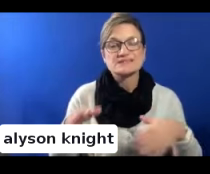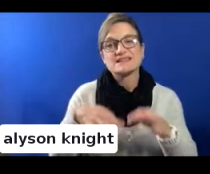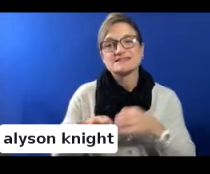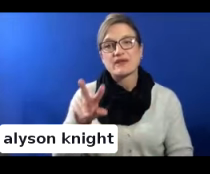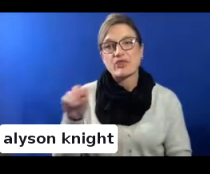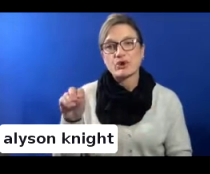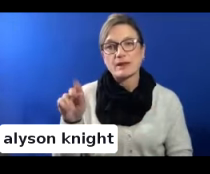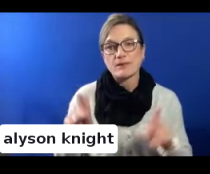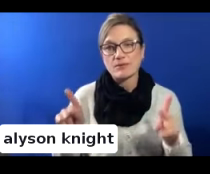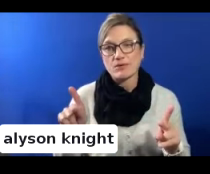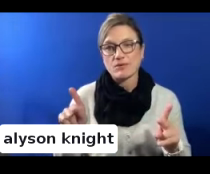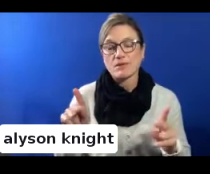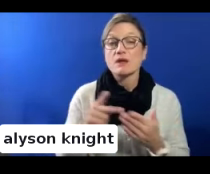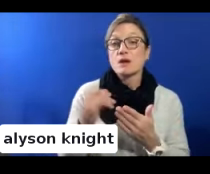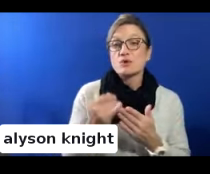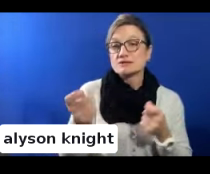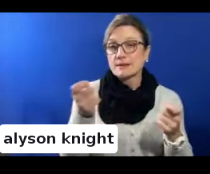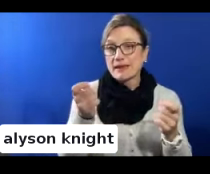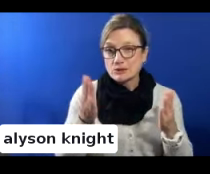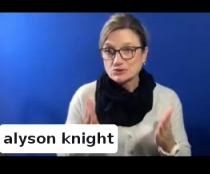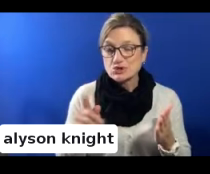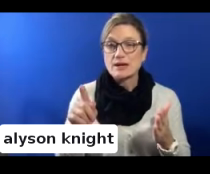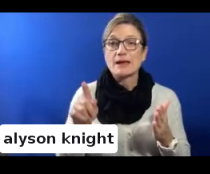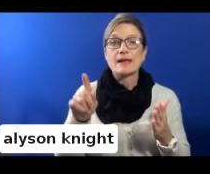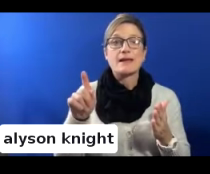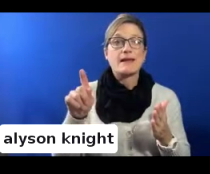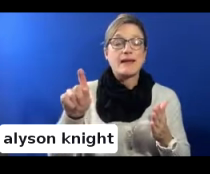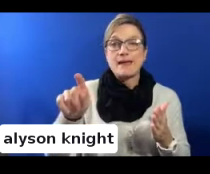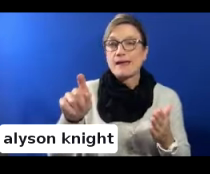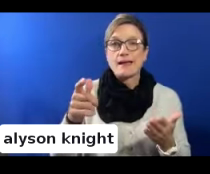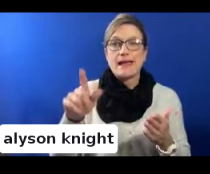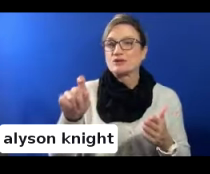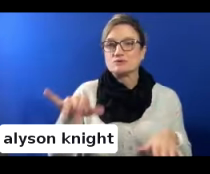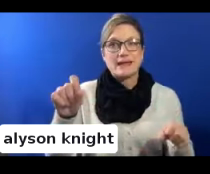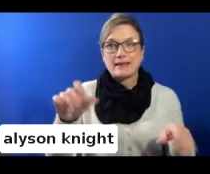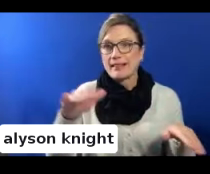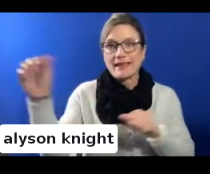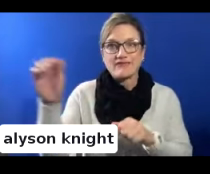The project manager had to take an unanticipated leave of absence, which